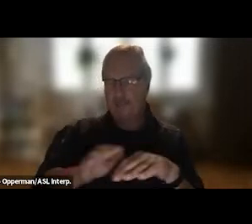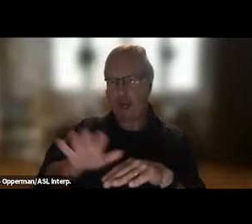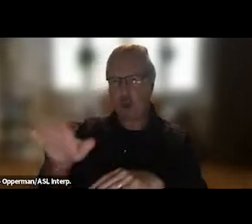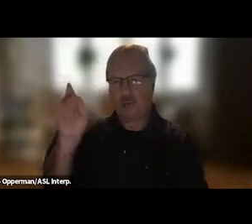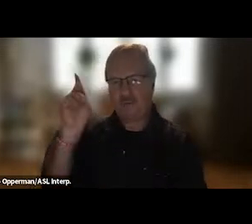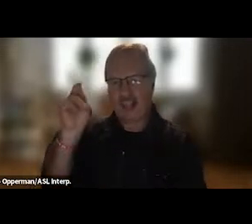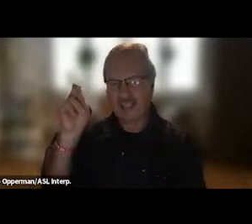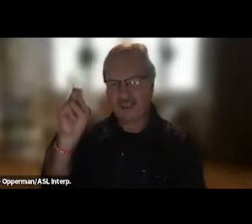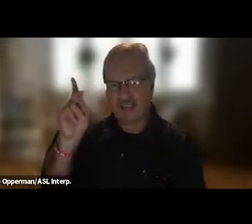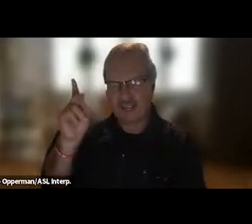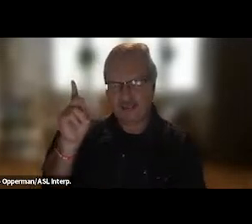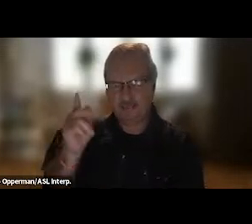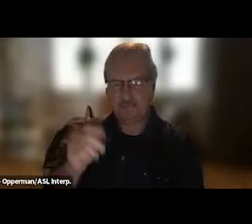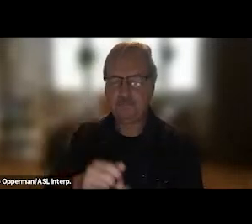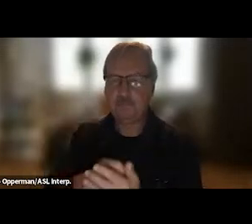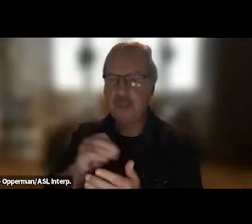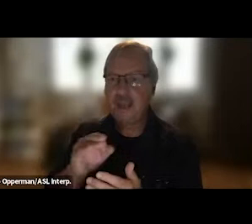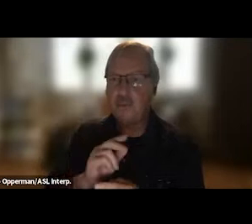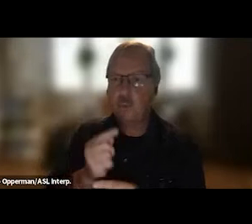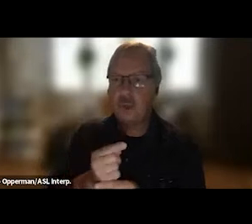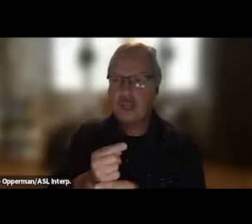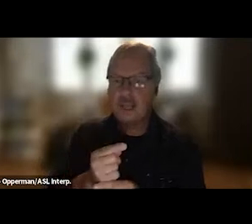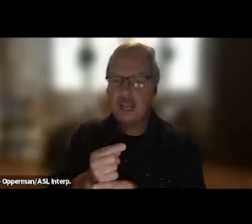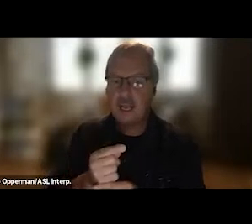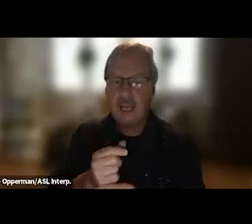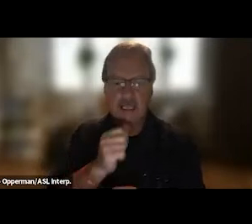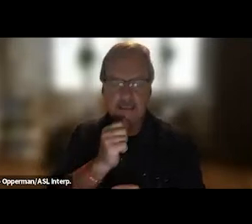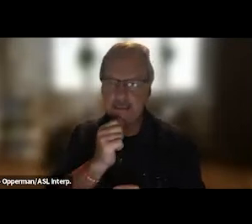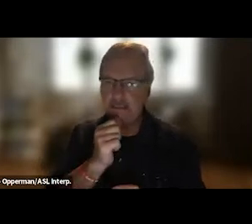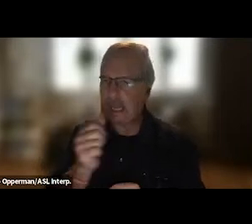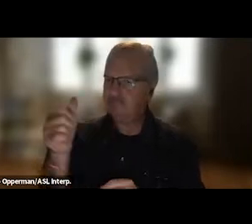that if we are not denying individual's medication